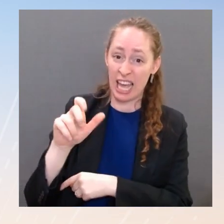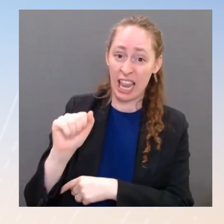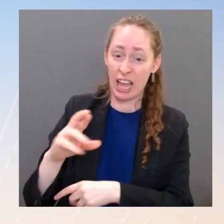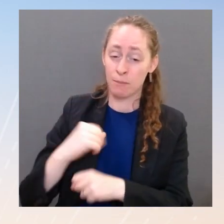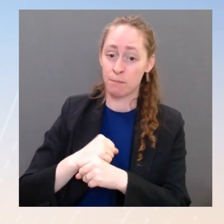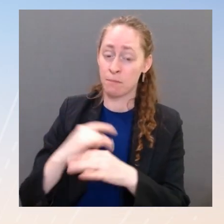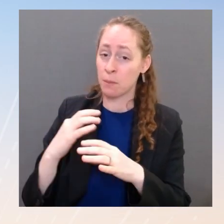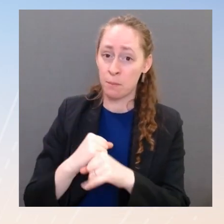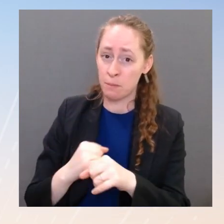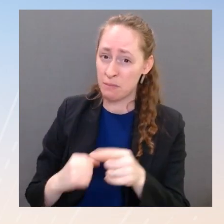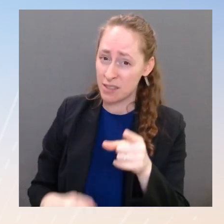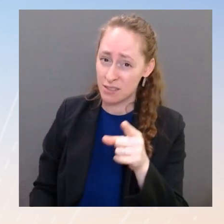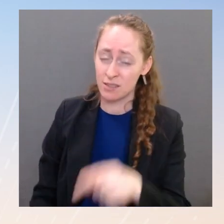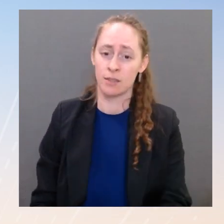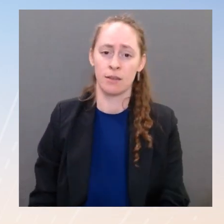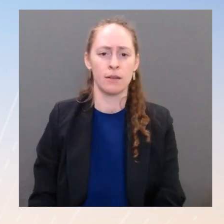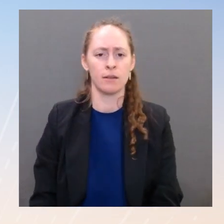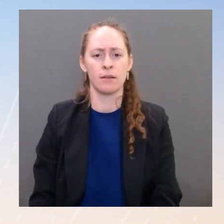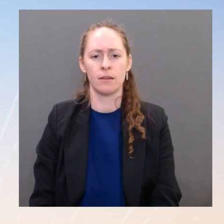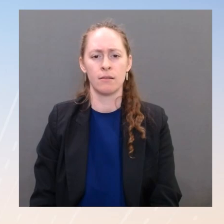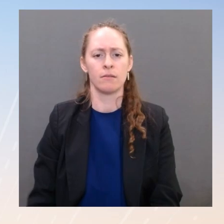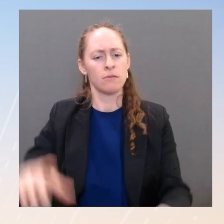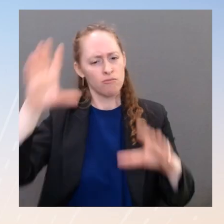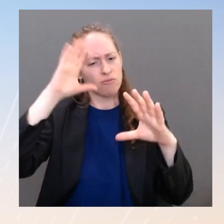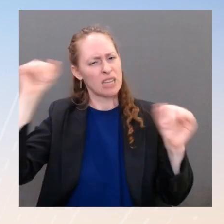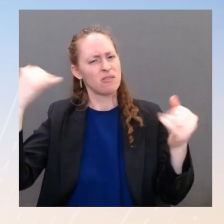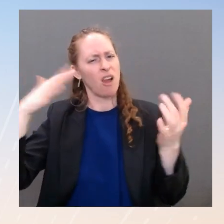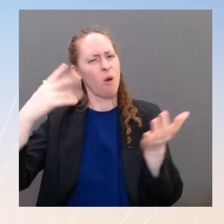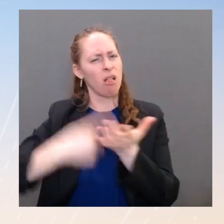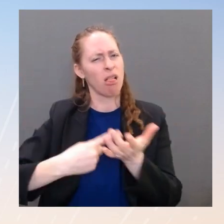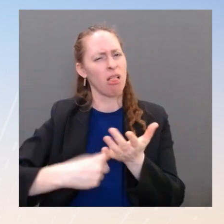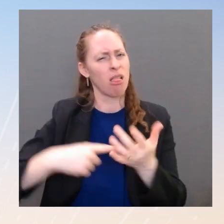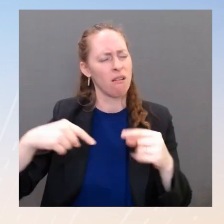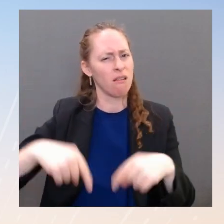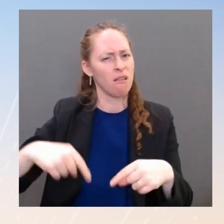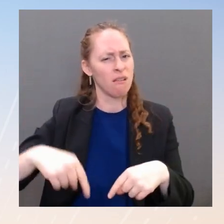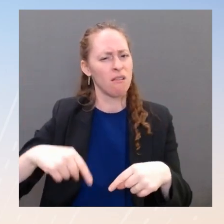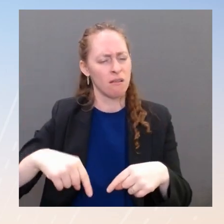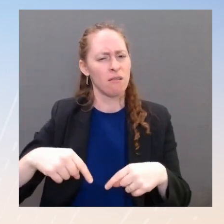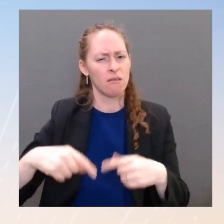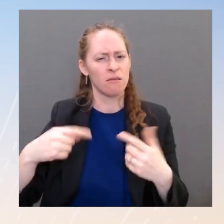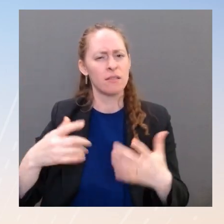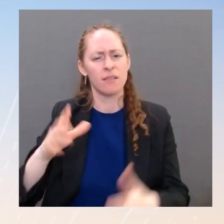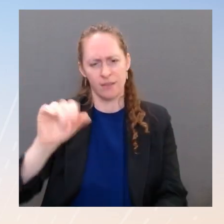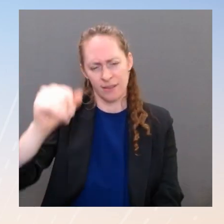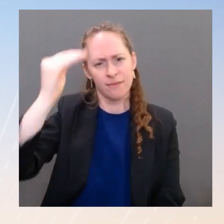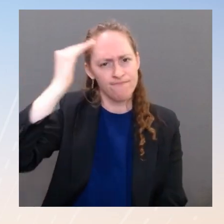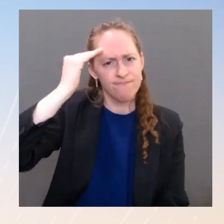is not a proxy war. I know that is the Republic- -- I mean, the Russian talking point on this,